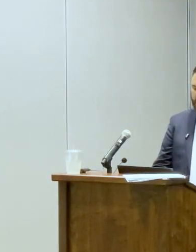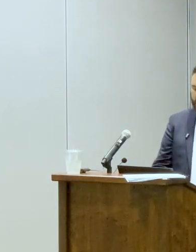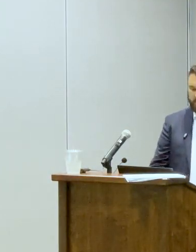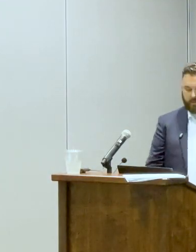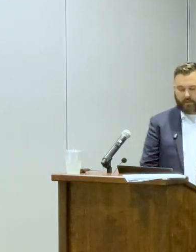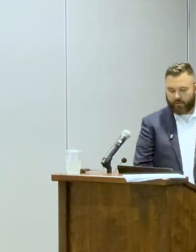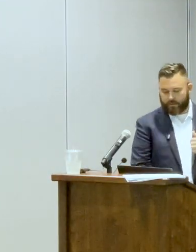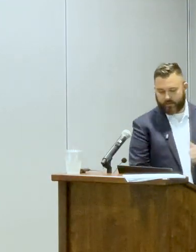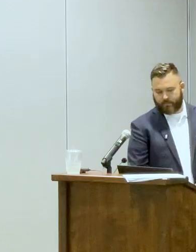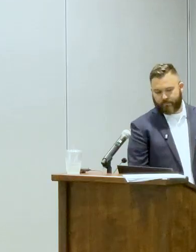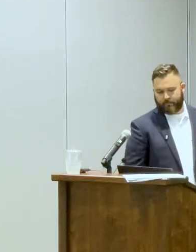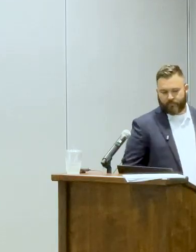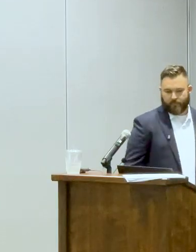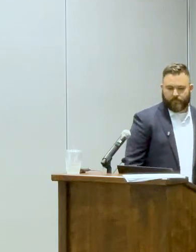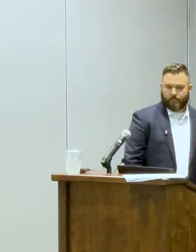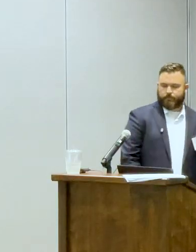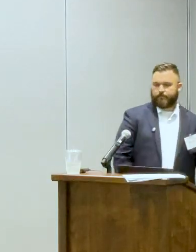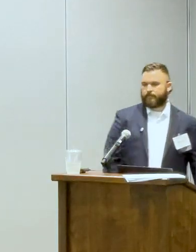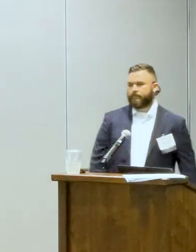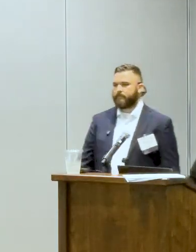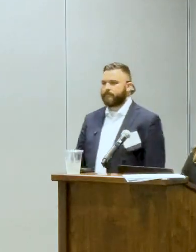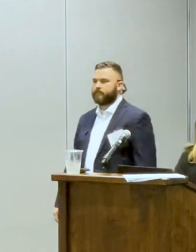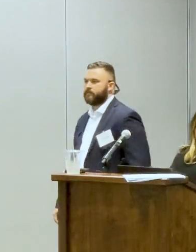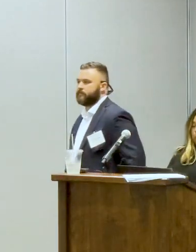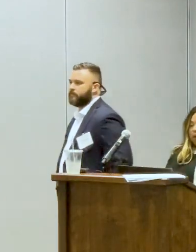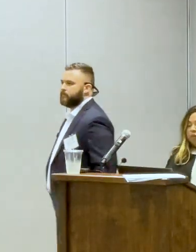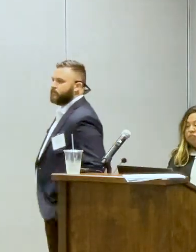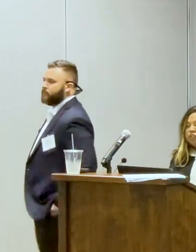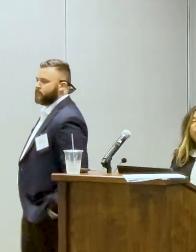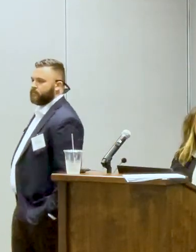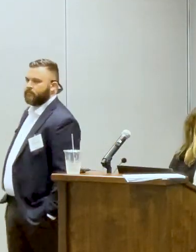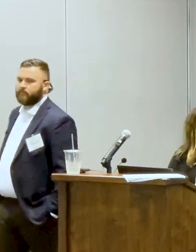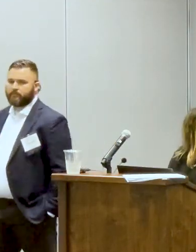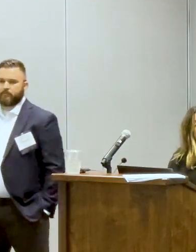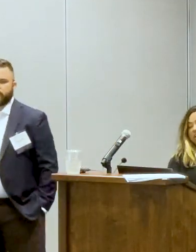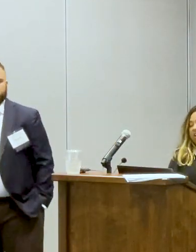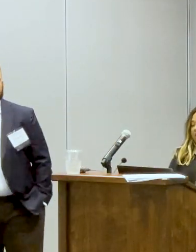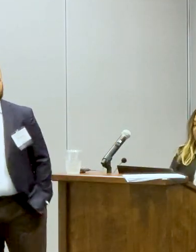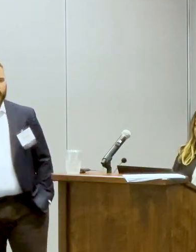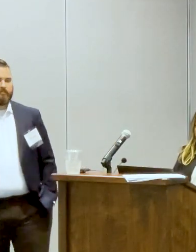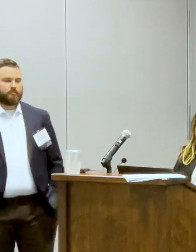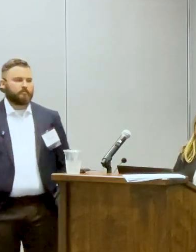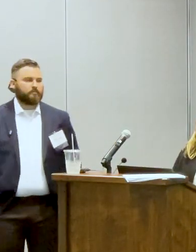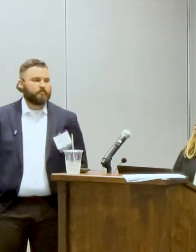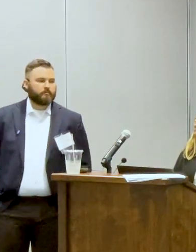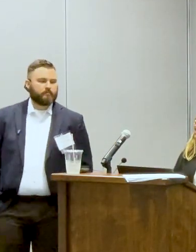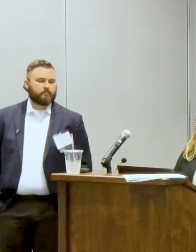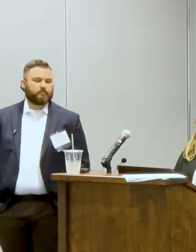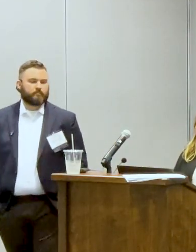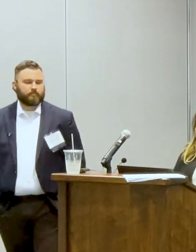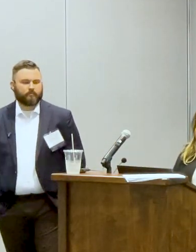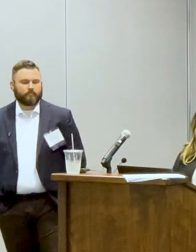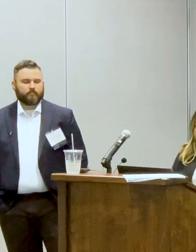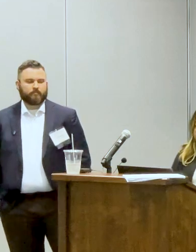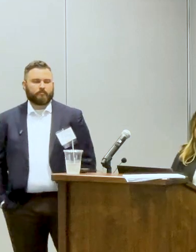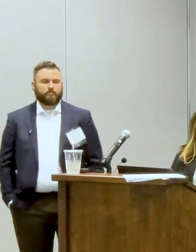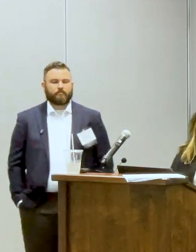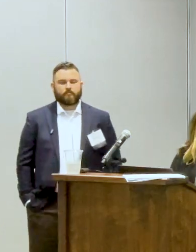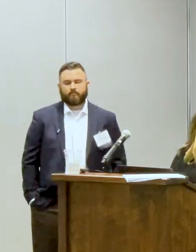Jess, all right, okay. So welcome to our session on transforming higher education through artificial intelligence.